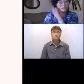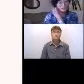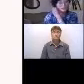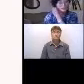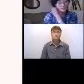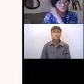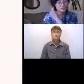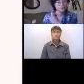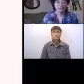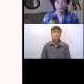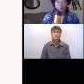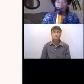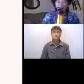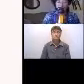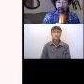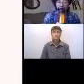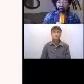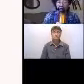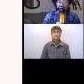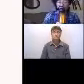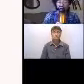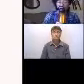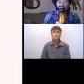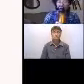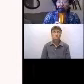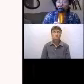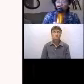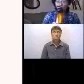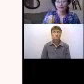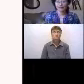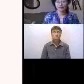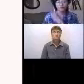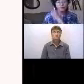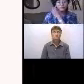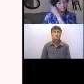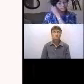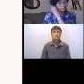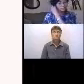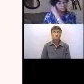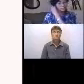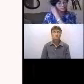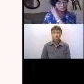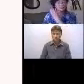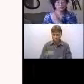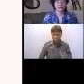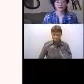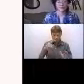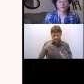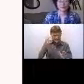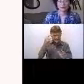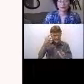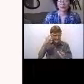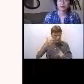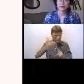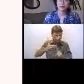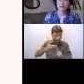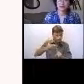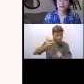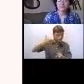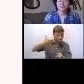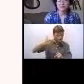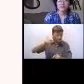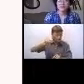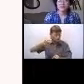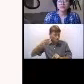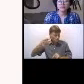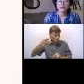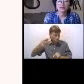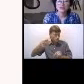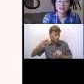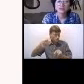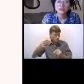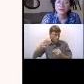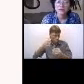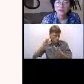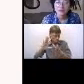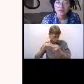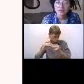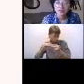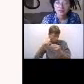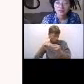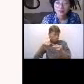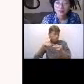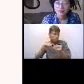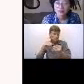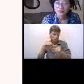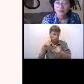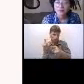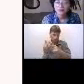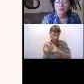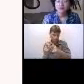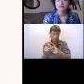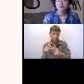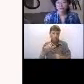I think it was talked about the last session as well. Yeah, great yeah it was talked about